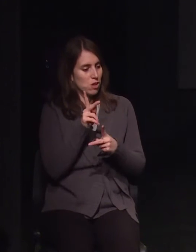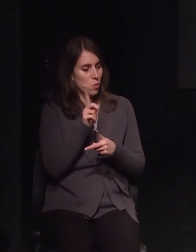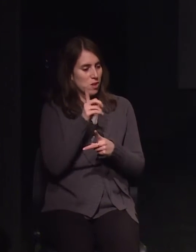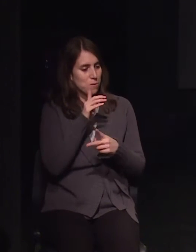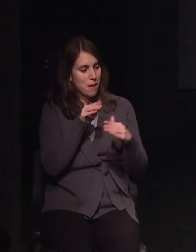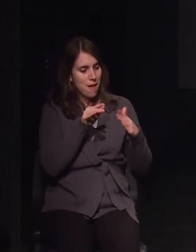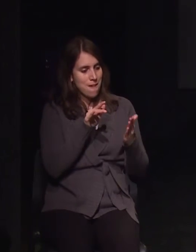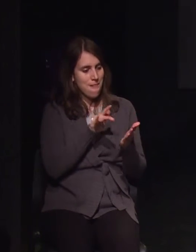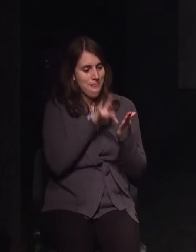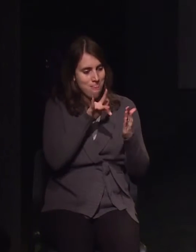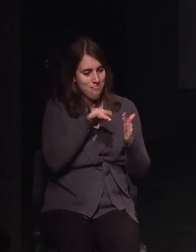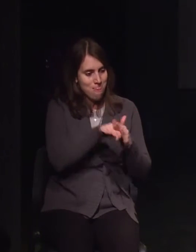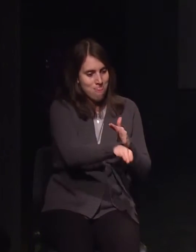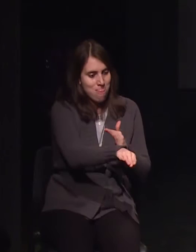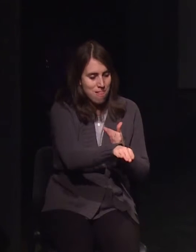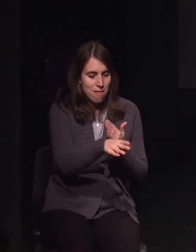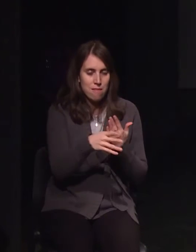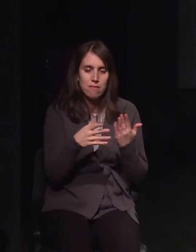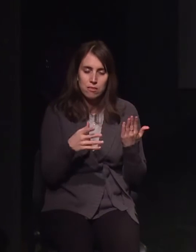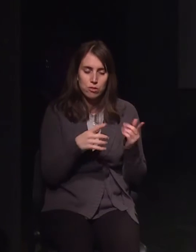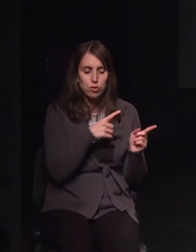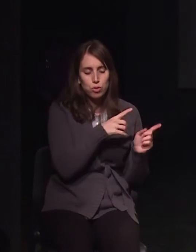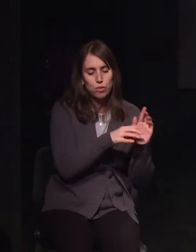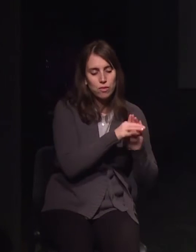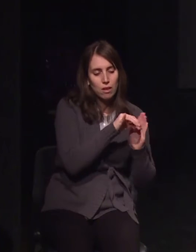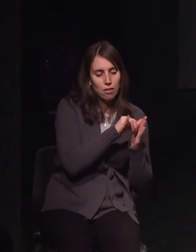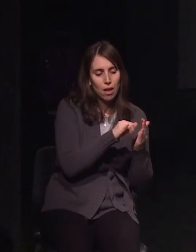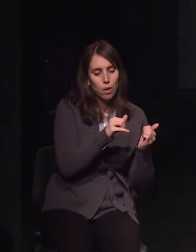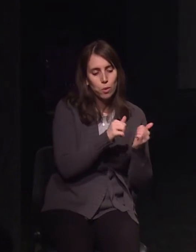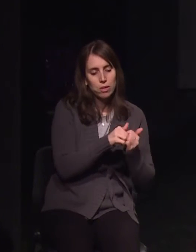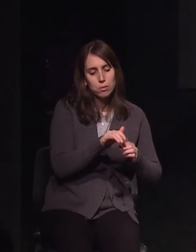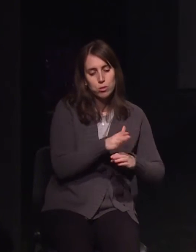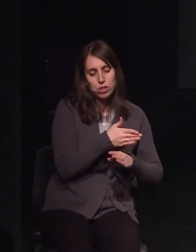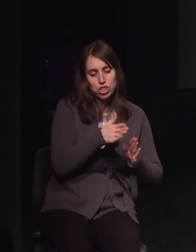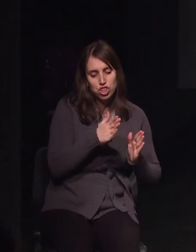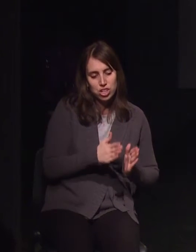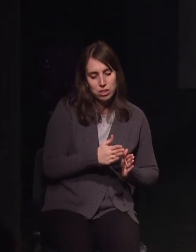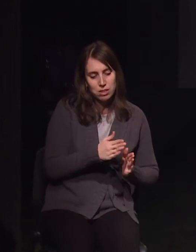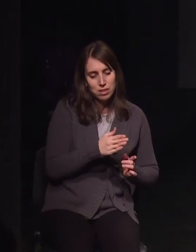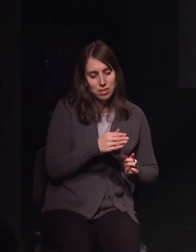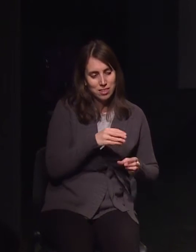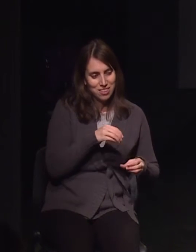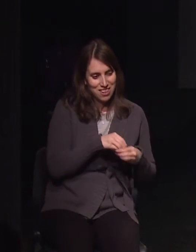Do you find that in the musicians, when they grow, to be in their DNA as well in that way?